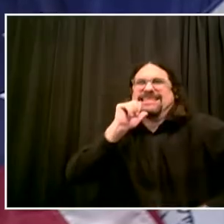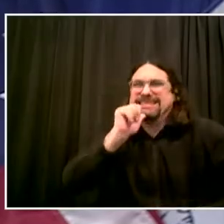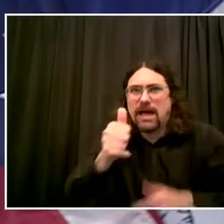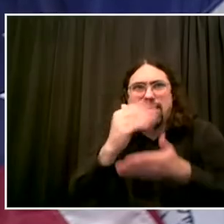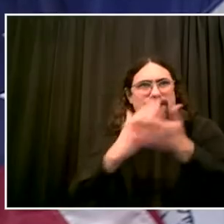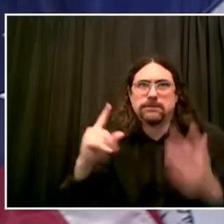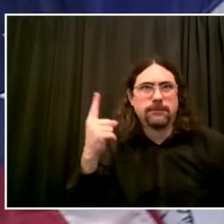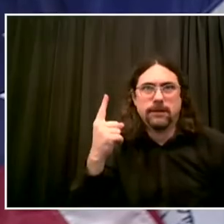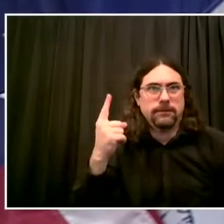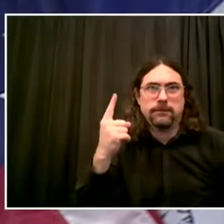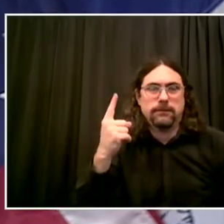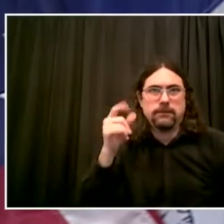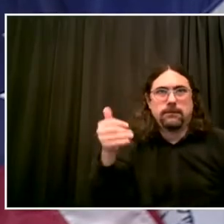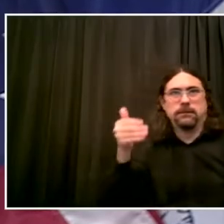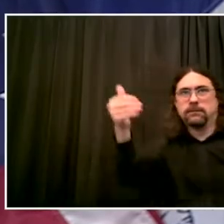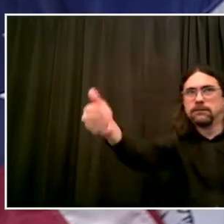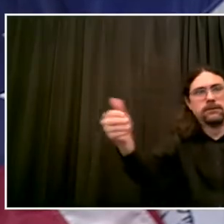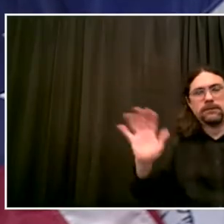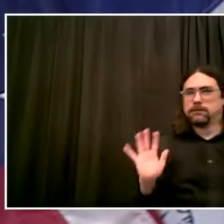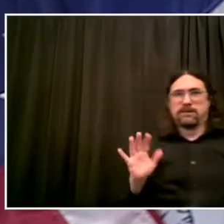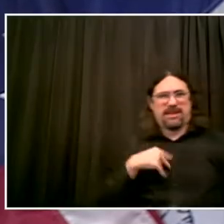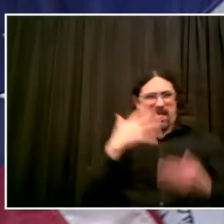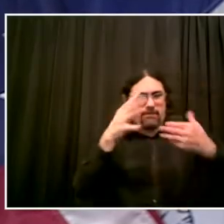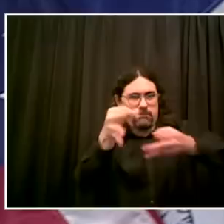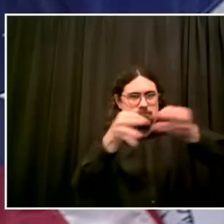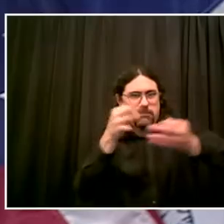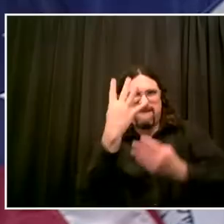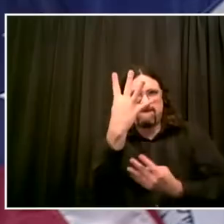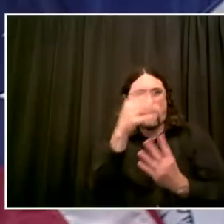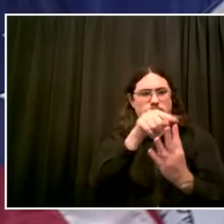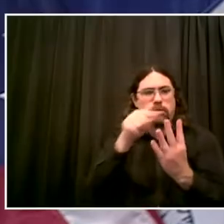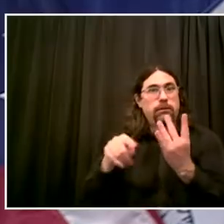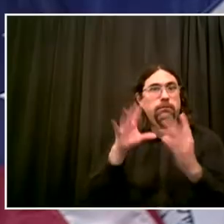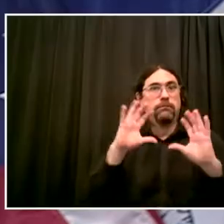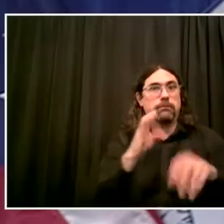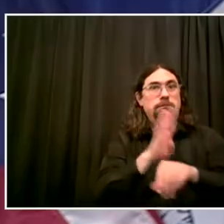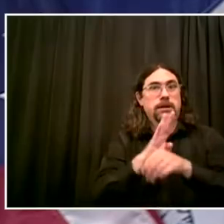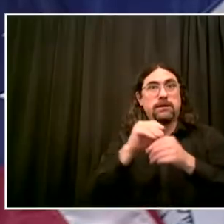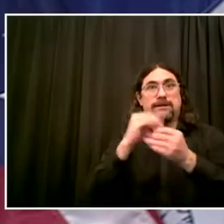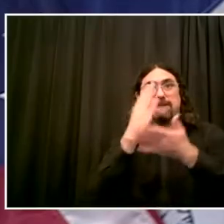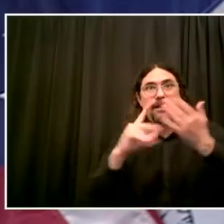WE TALKED OABUT